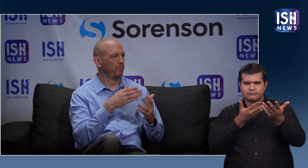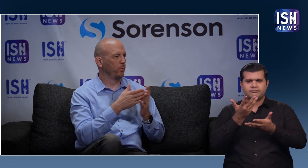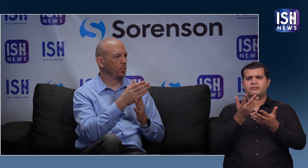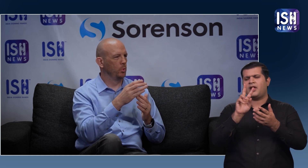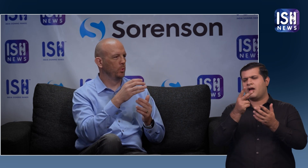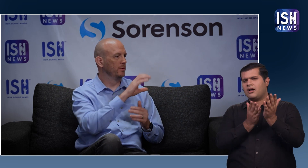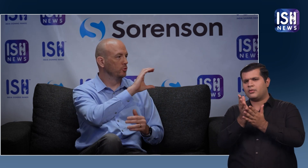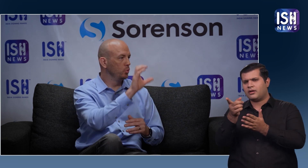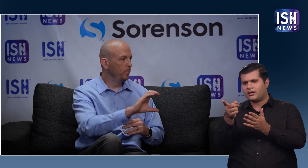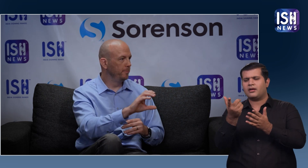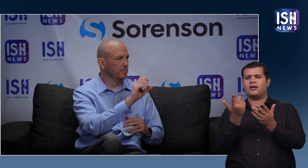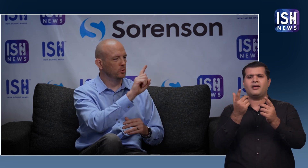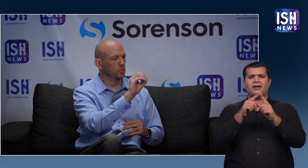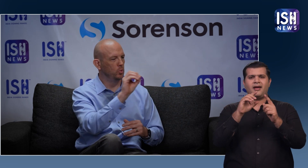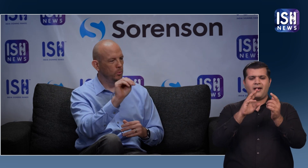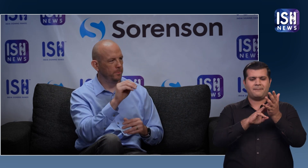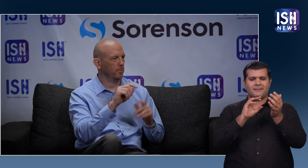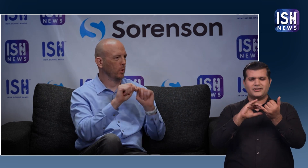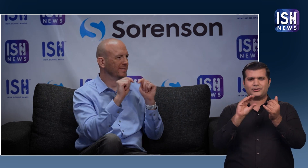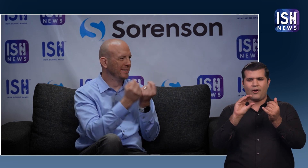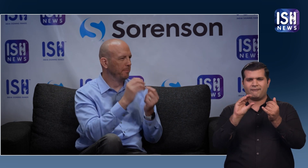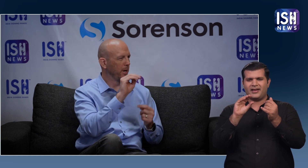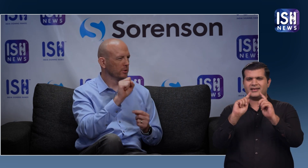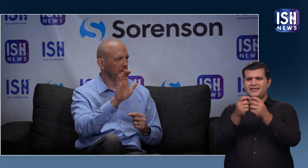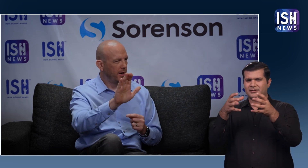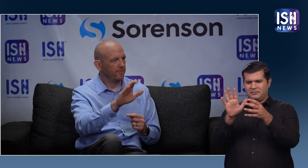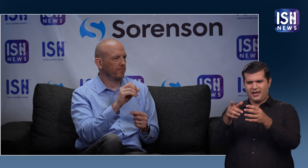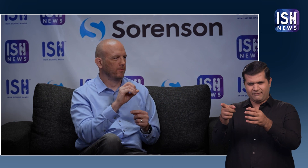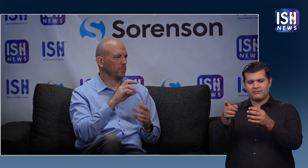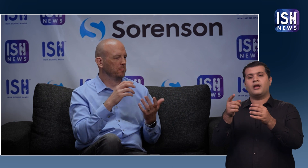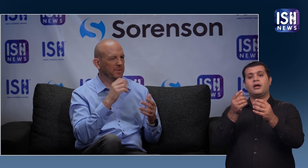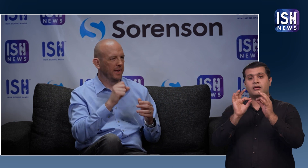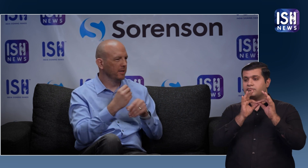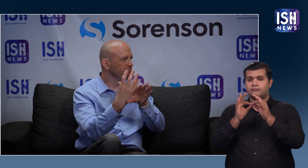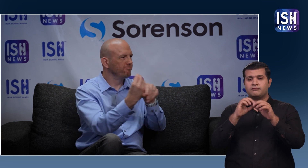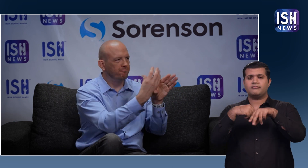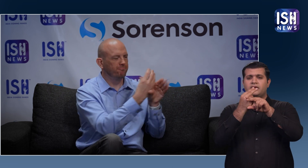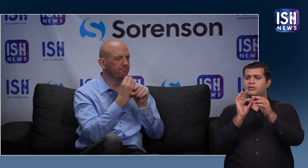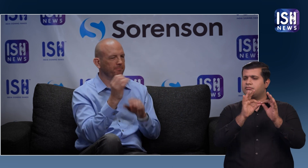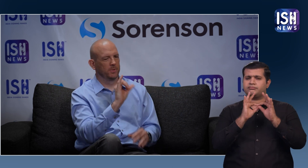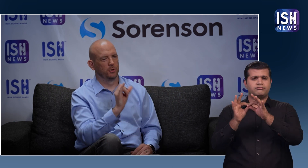Through ZOOM or Microsoft team. It can be done virtually.